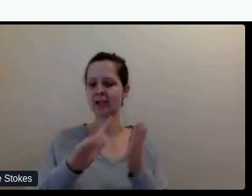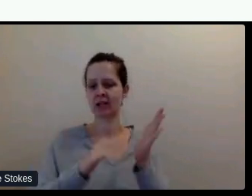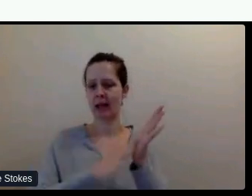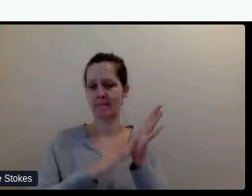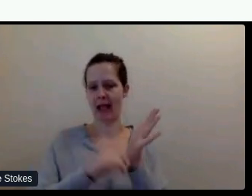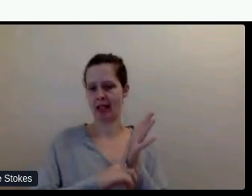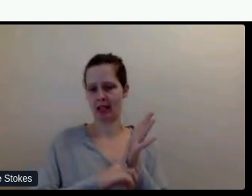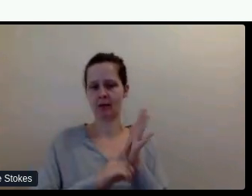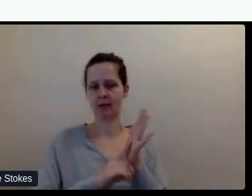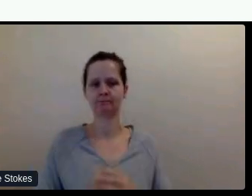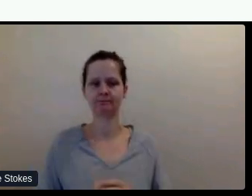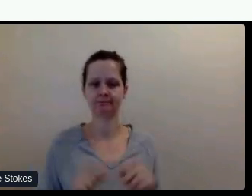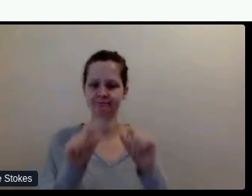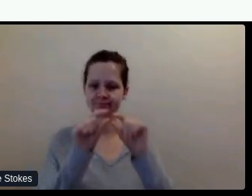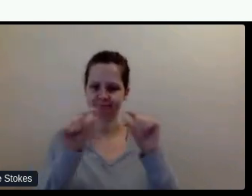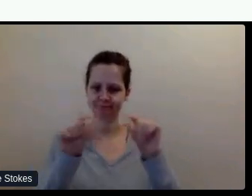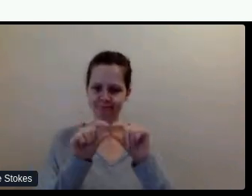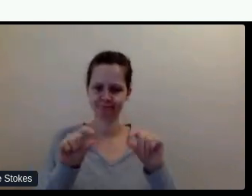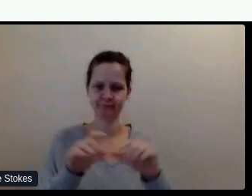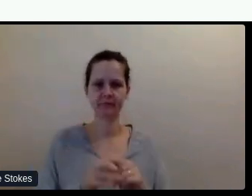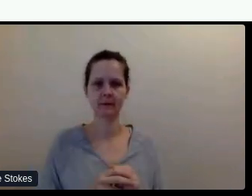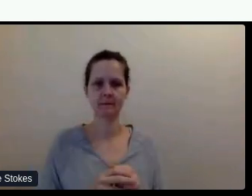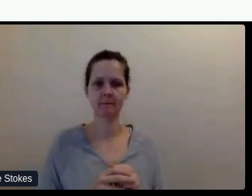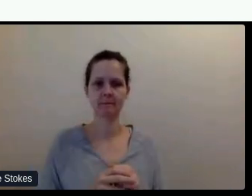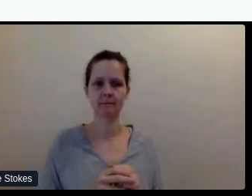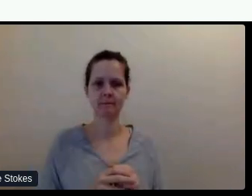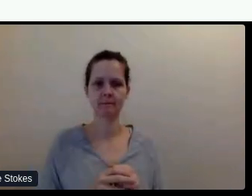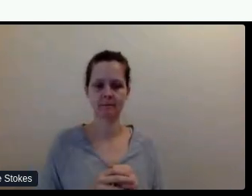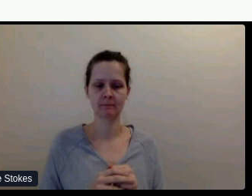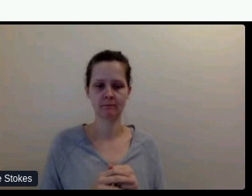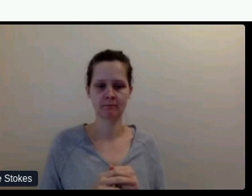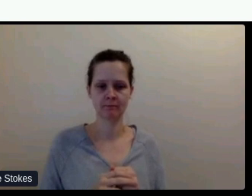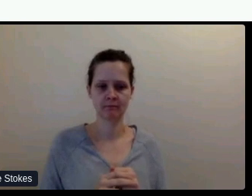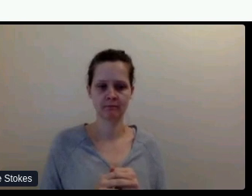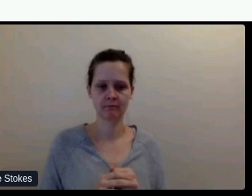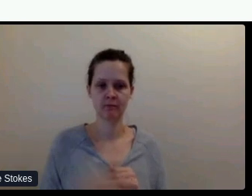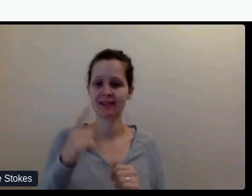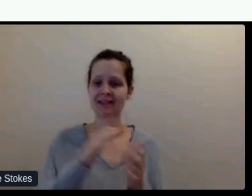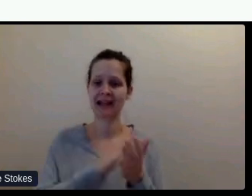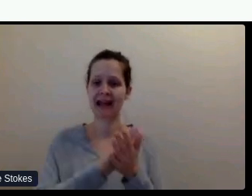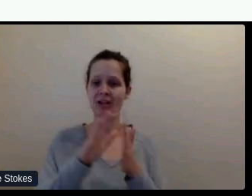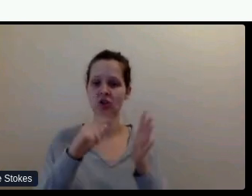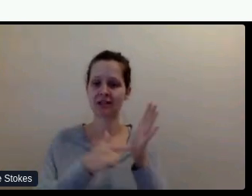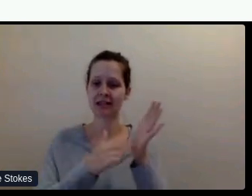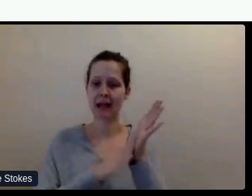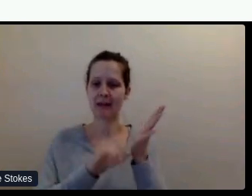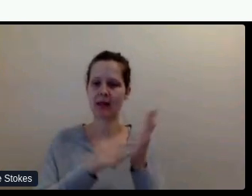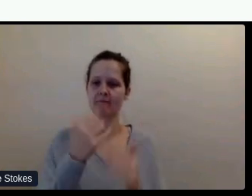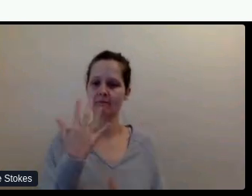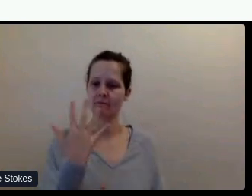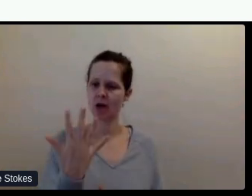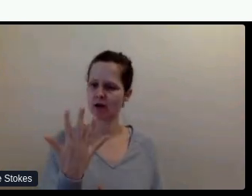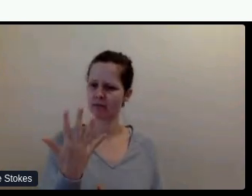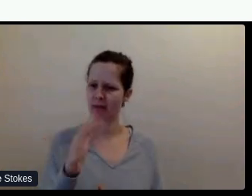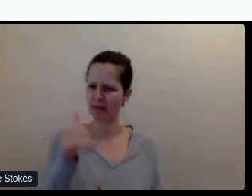So these are things are part of HTML5 and which you may or may not be aware of and